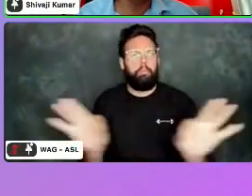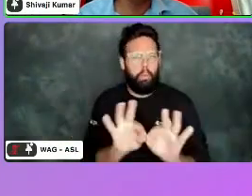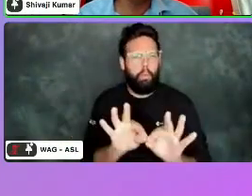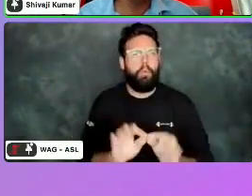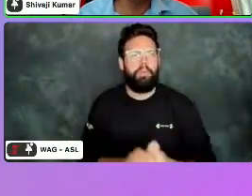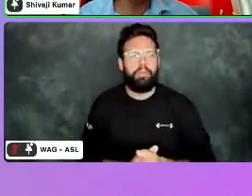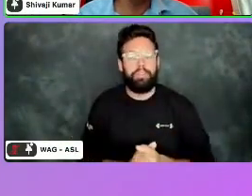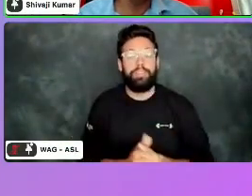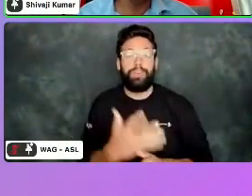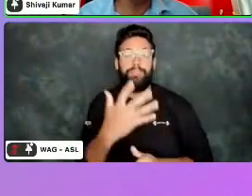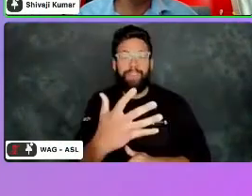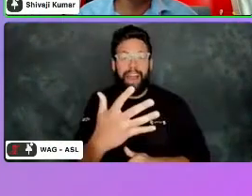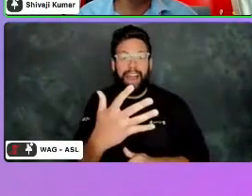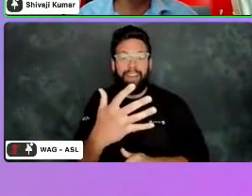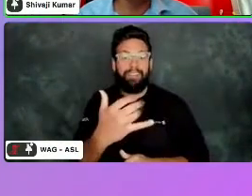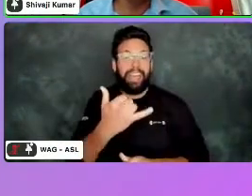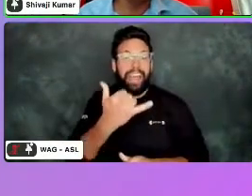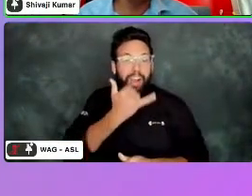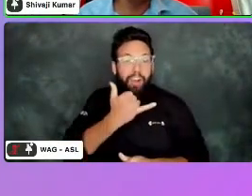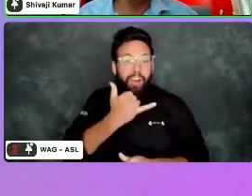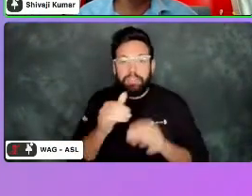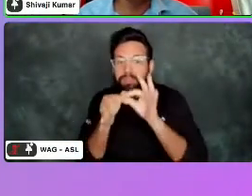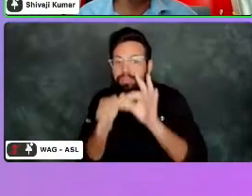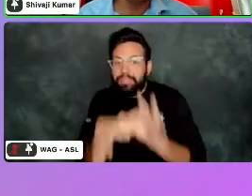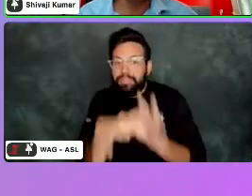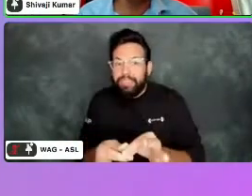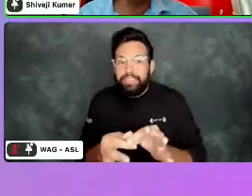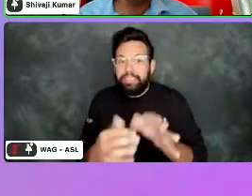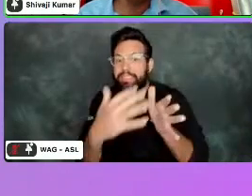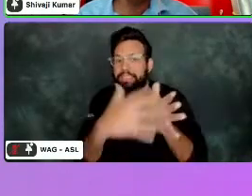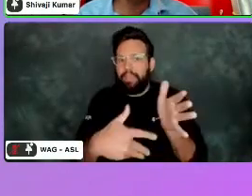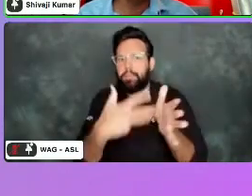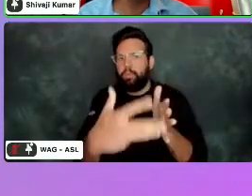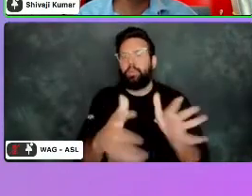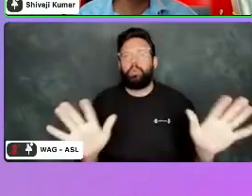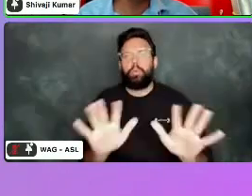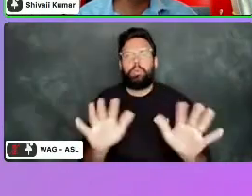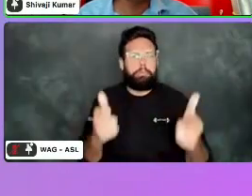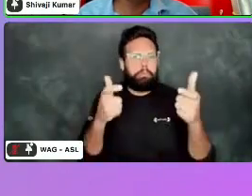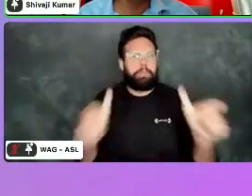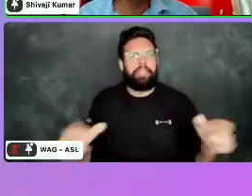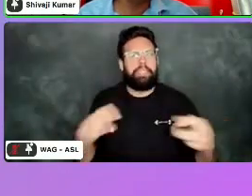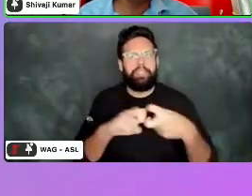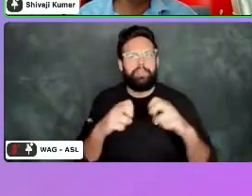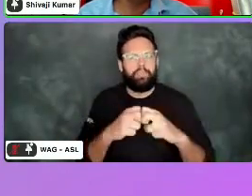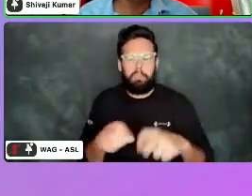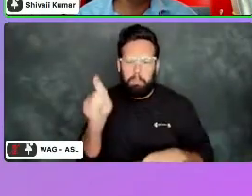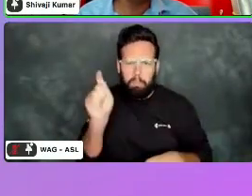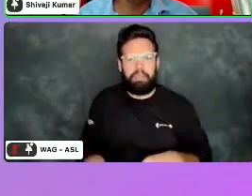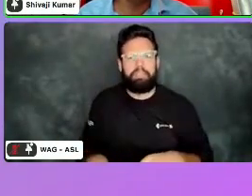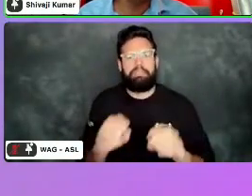To me that's a big number, and that definitely needs fixing. Visual indicators.